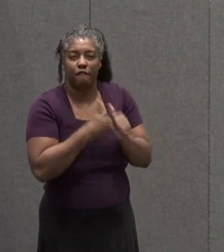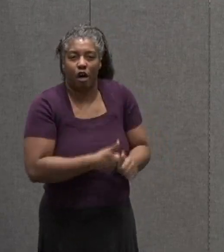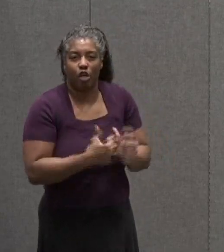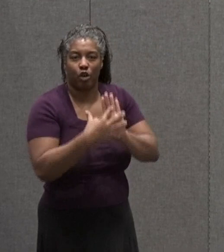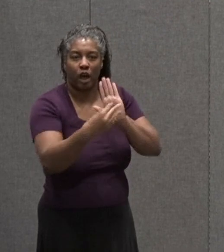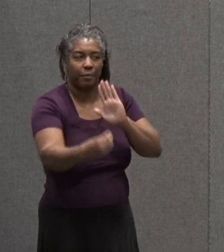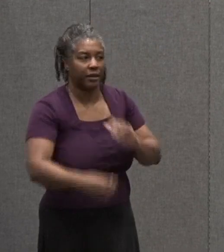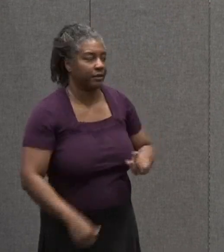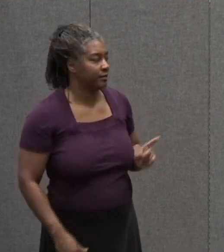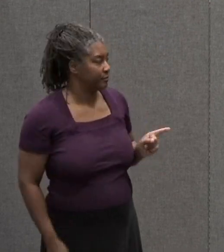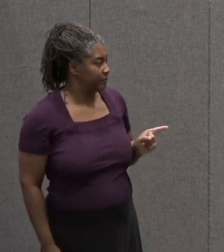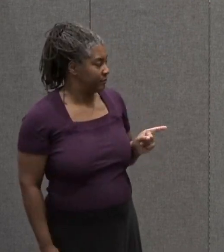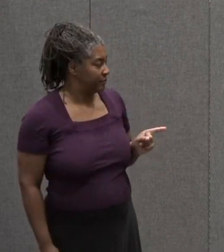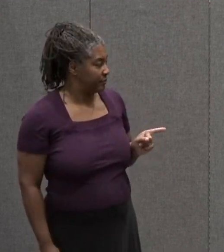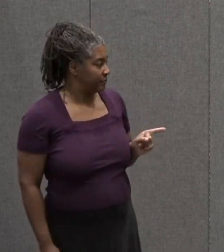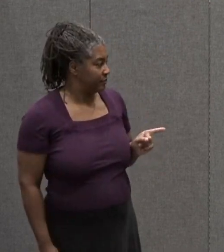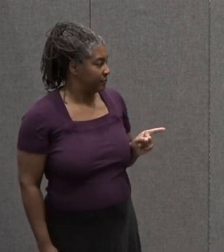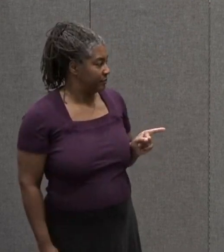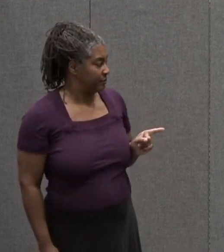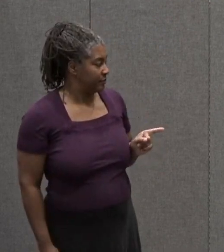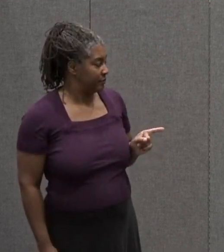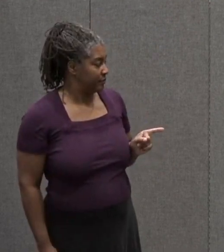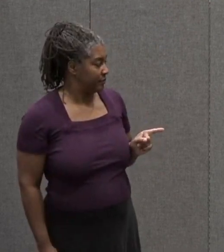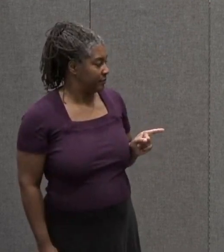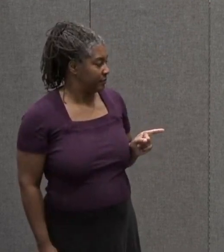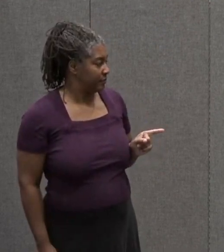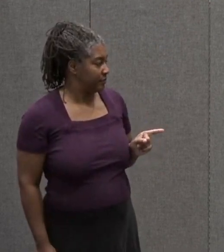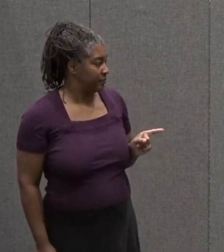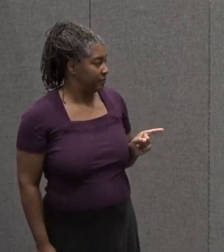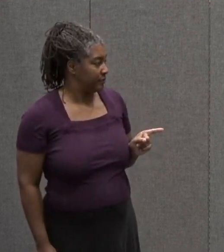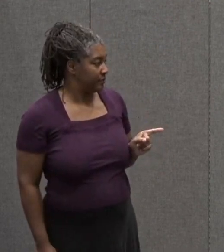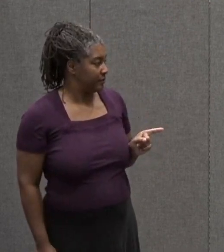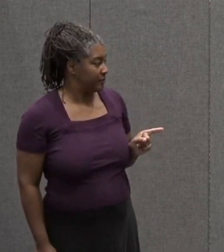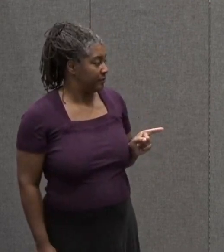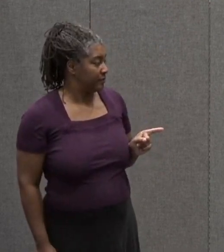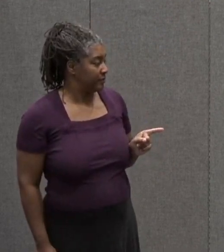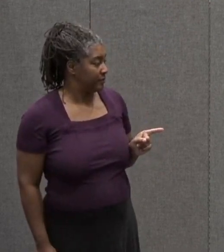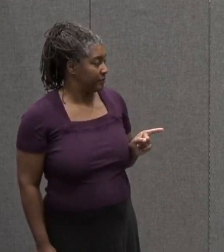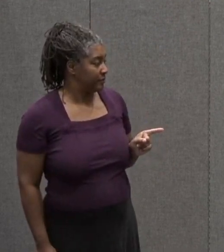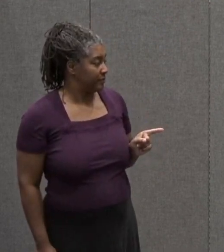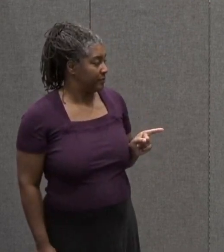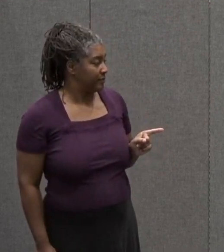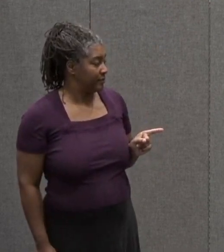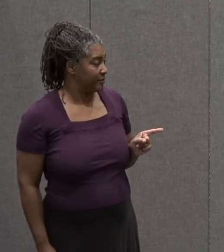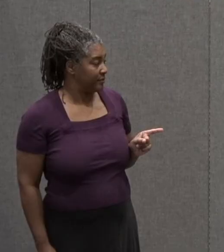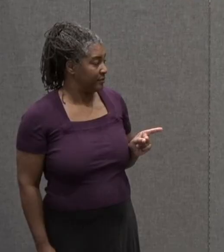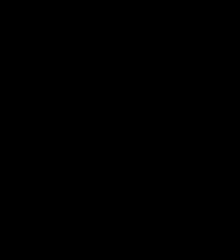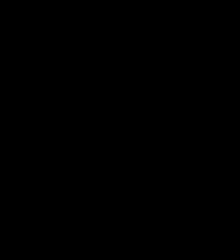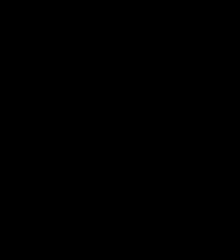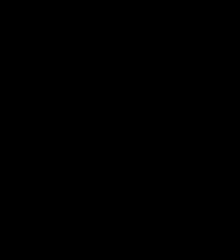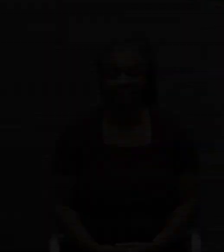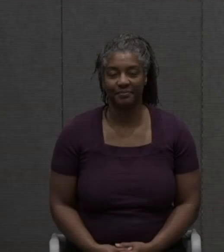Webs, claws, beaks, oh my.